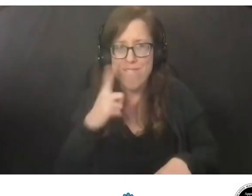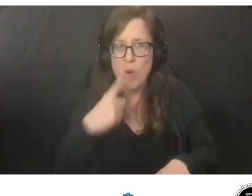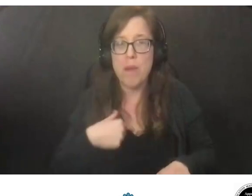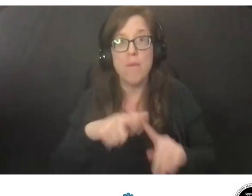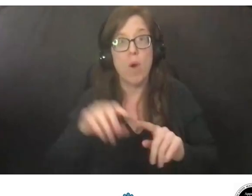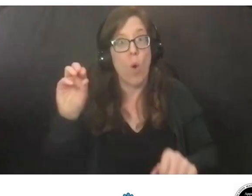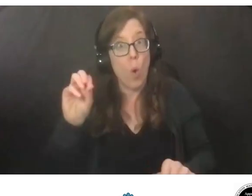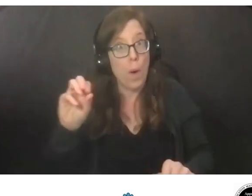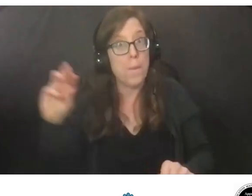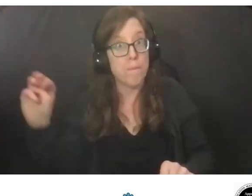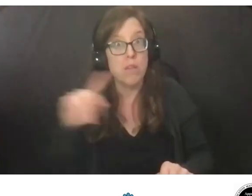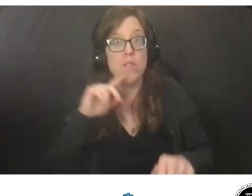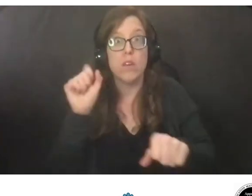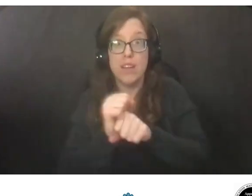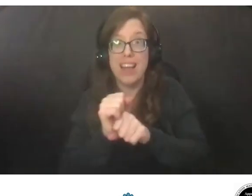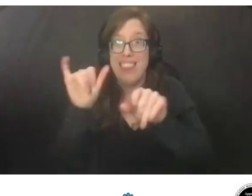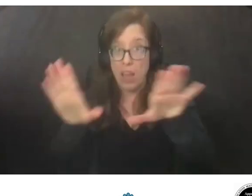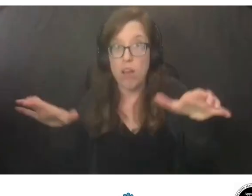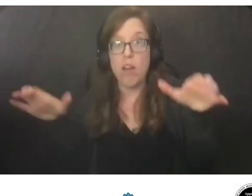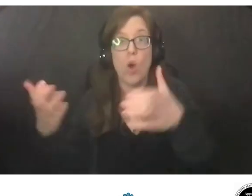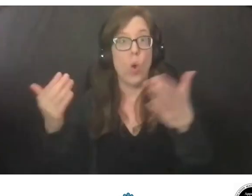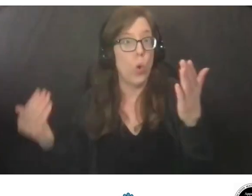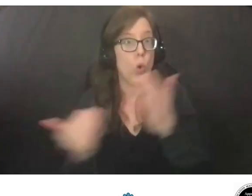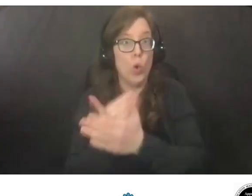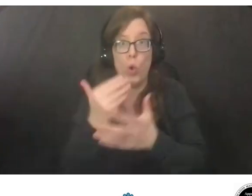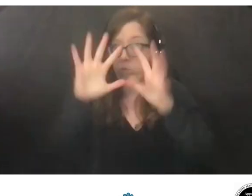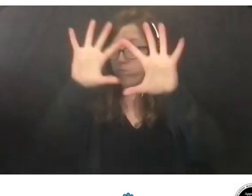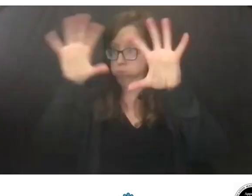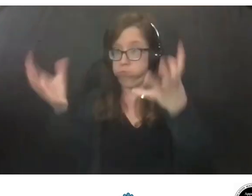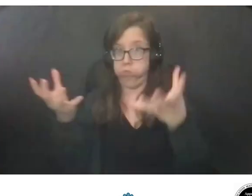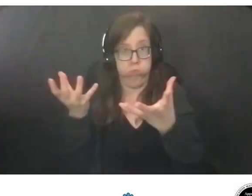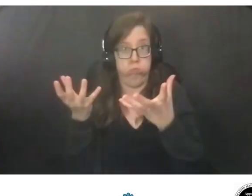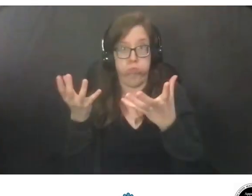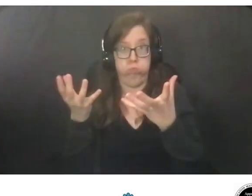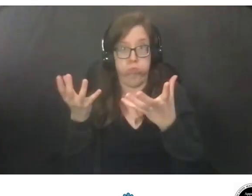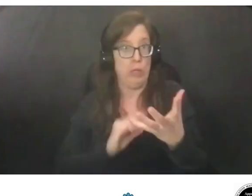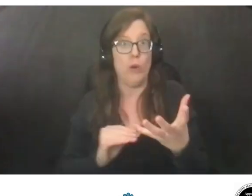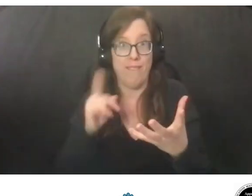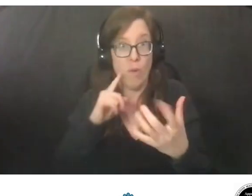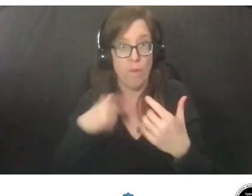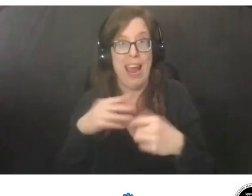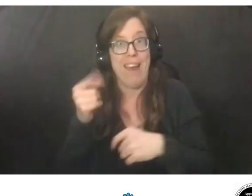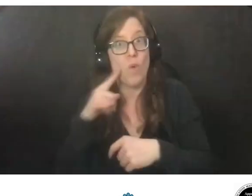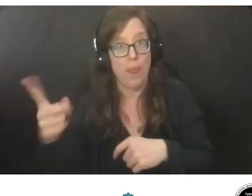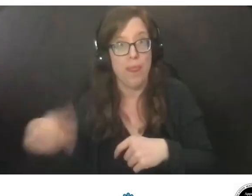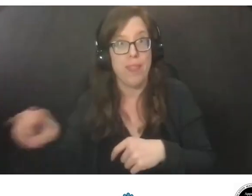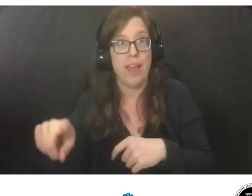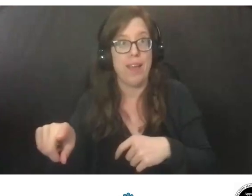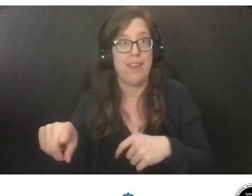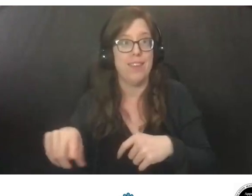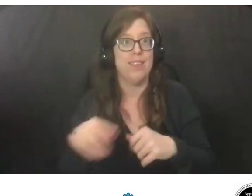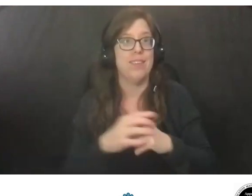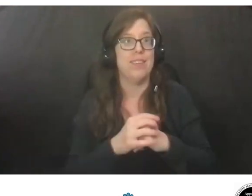Like, Orientation and Mobility was a whole new ball of wax. So yes– Kaycee: They were amazing.